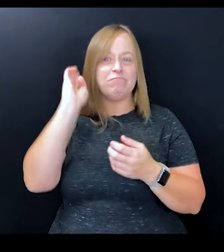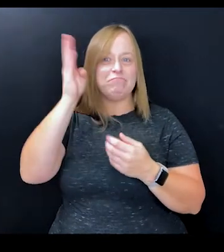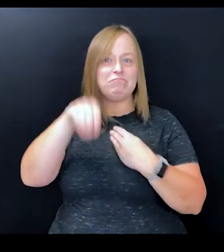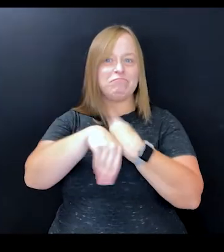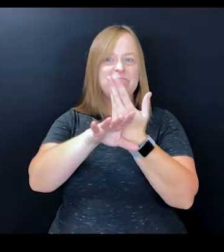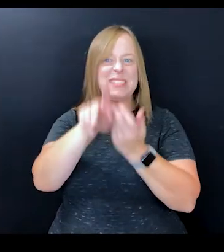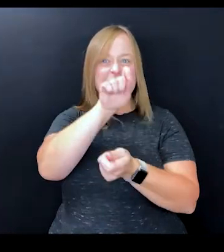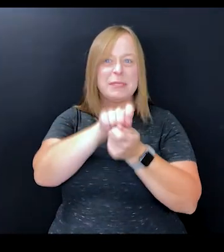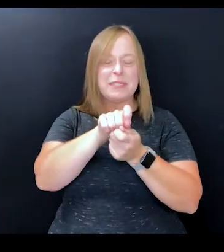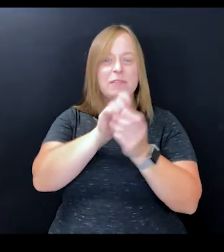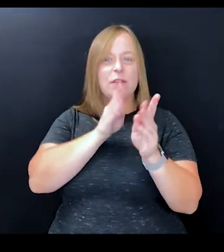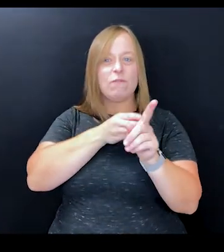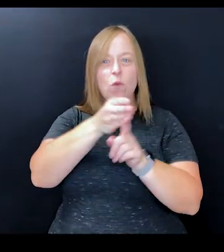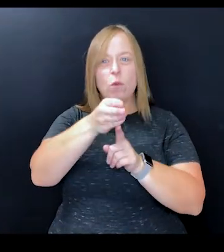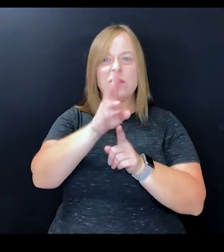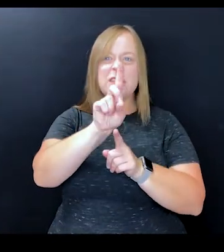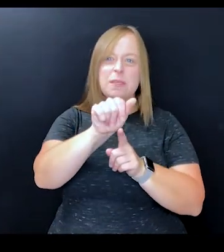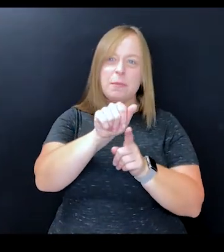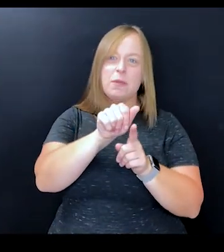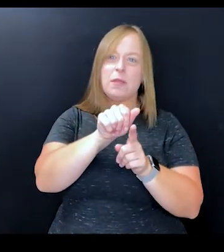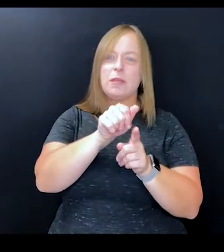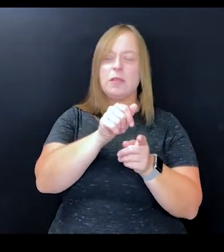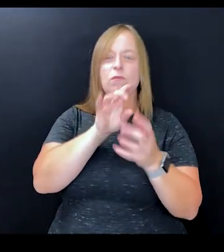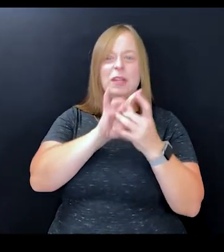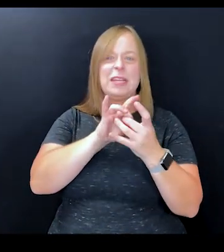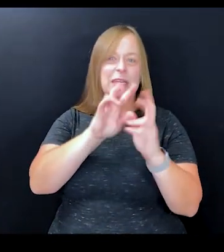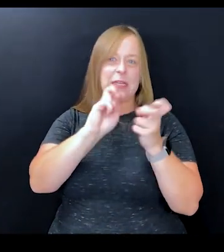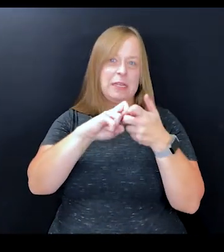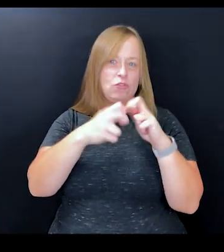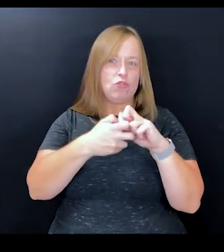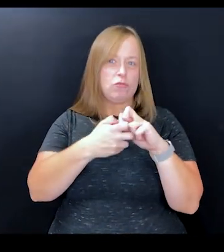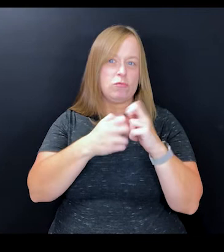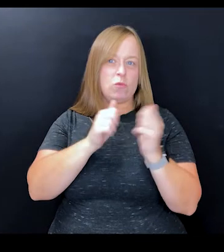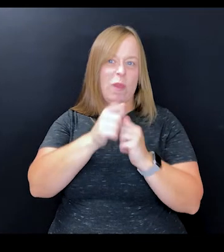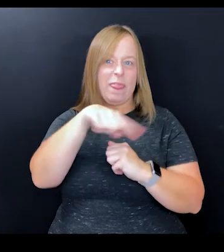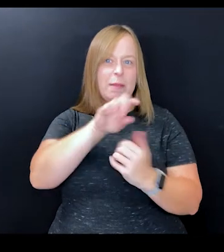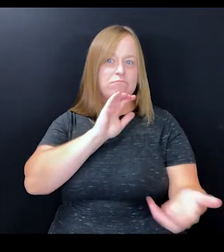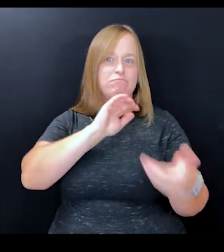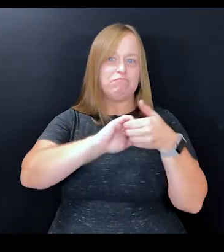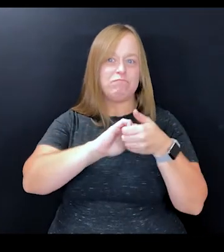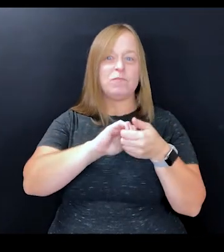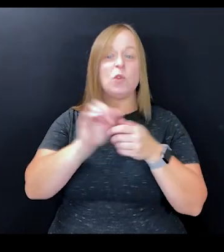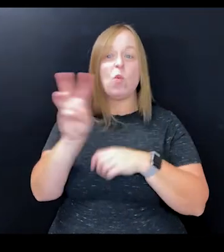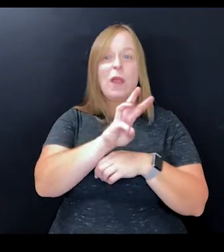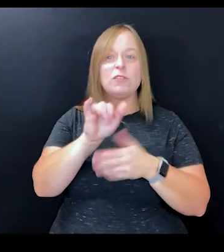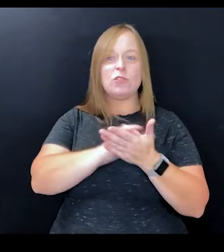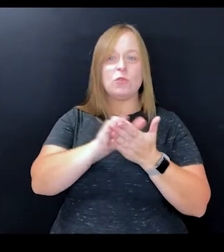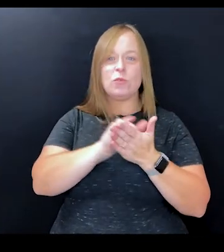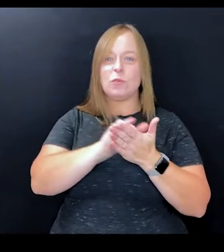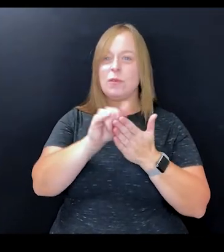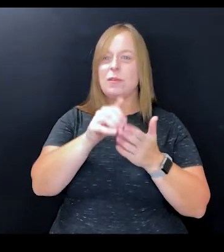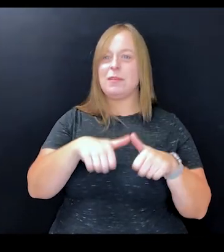where we specifically focus on disability-related issues. Western New York Independent Living Center